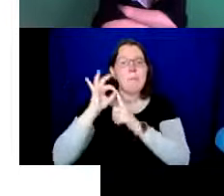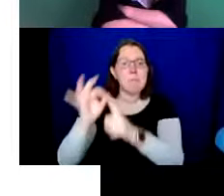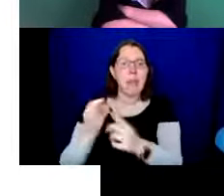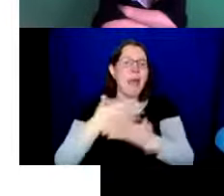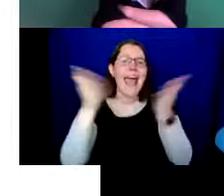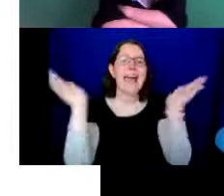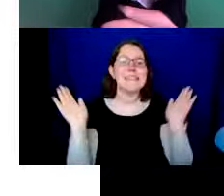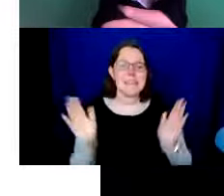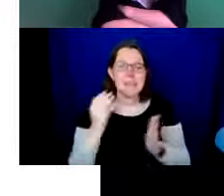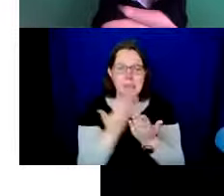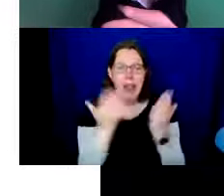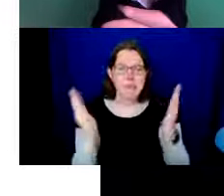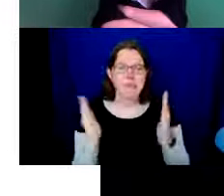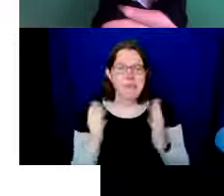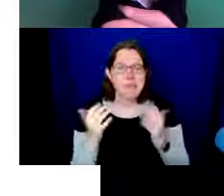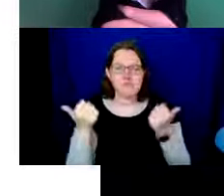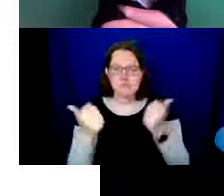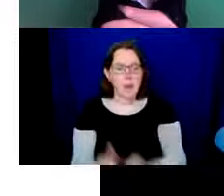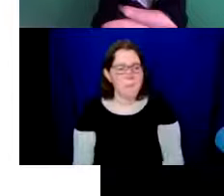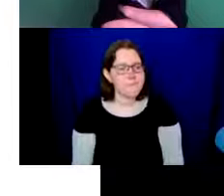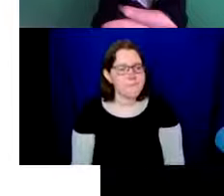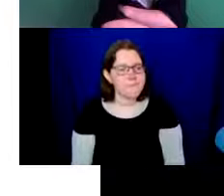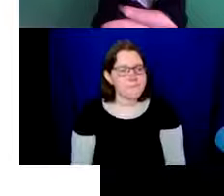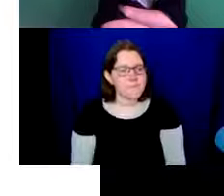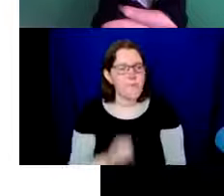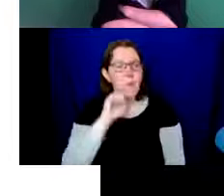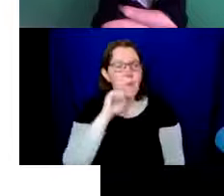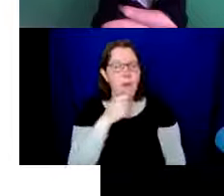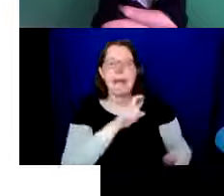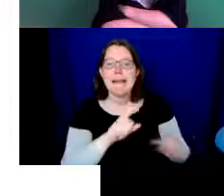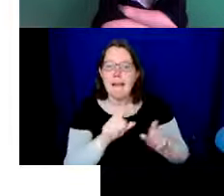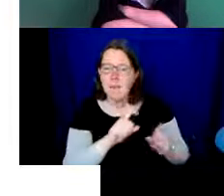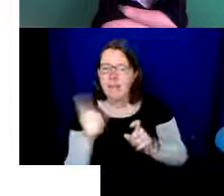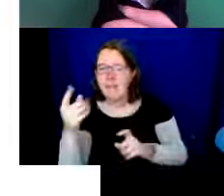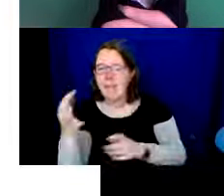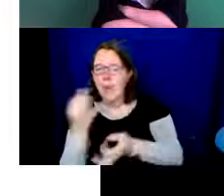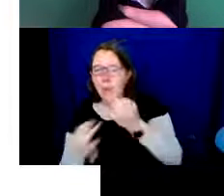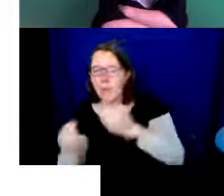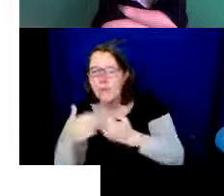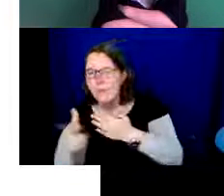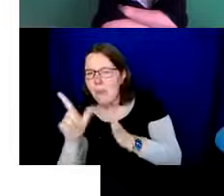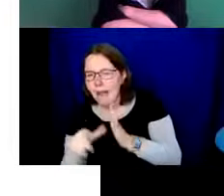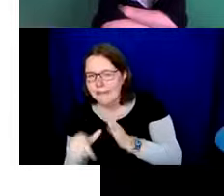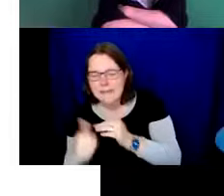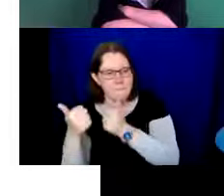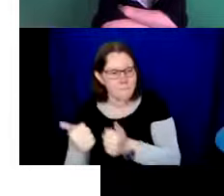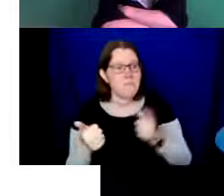back to more questions so for a lot of you this this will be obvious but oops